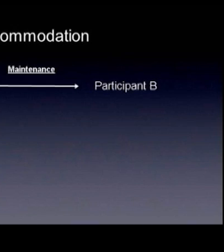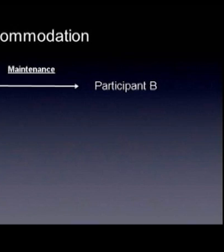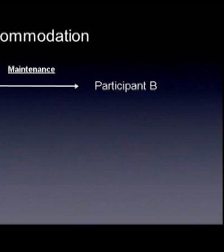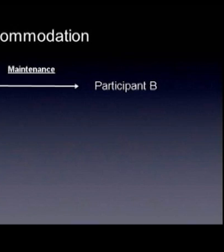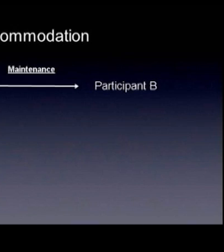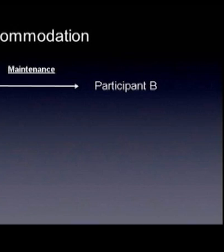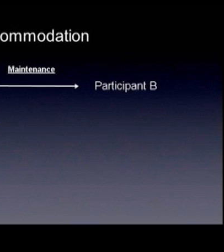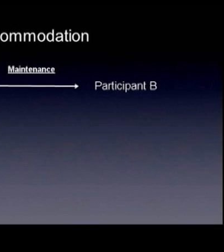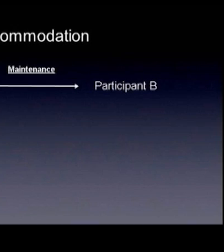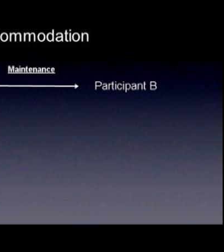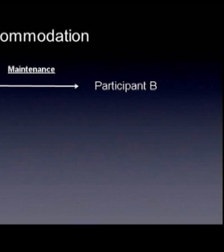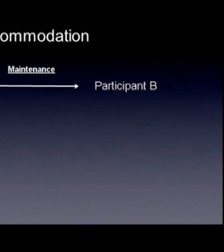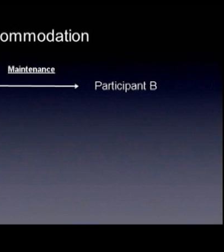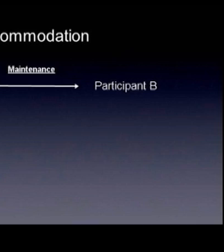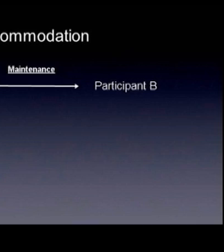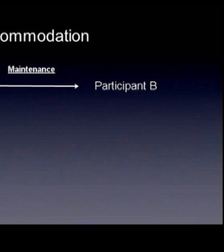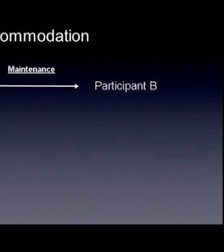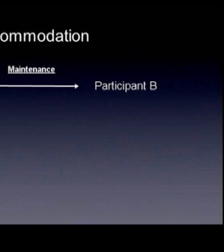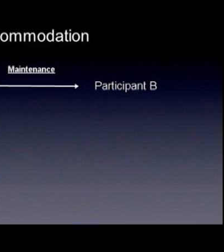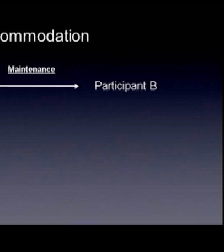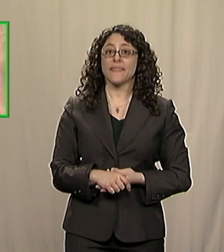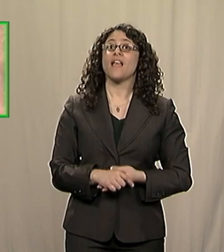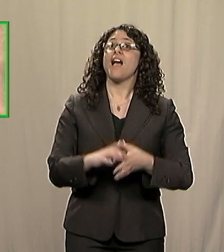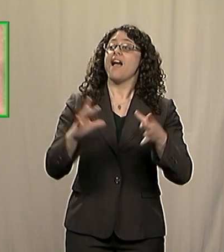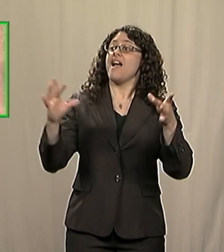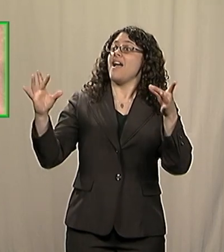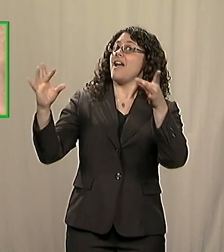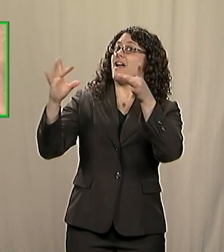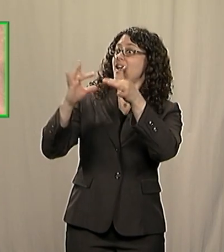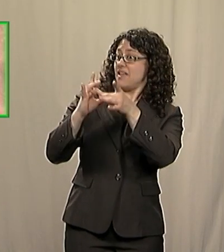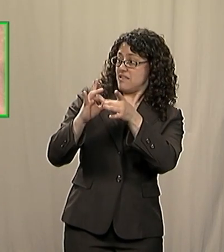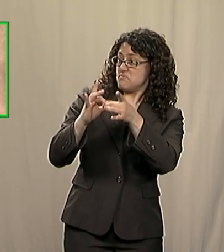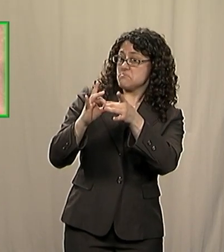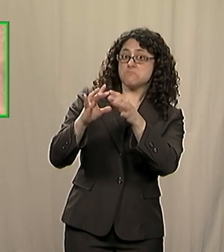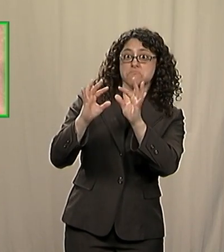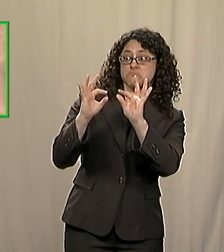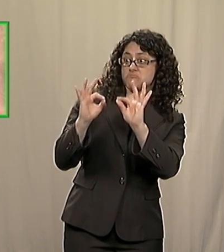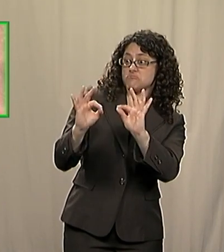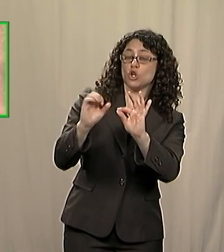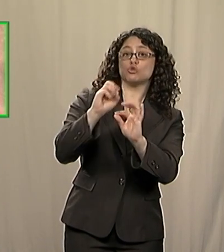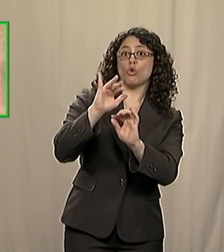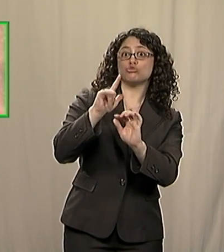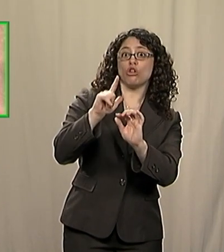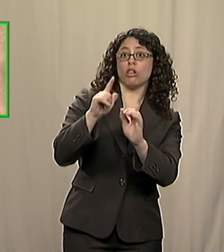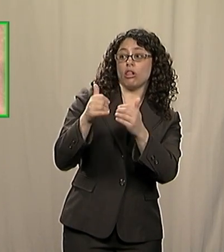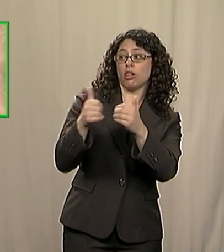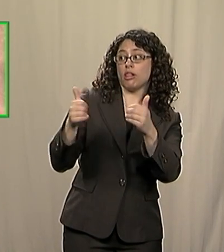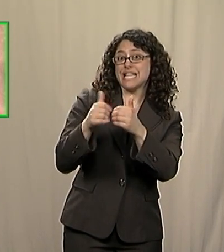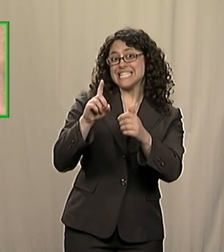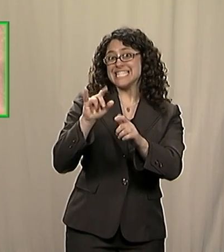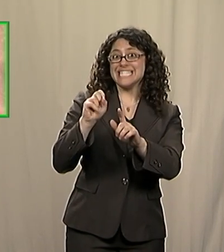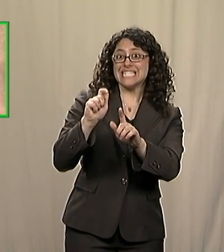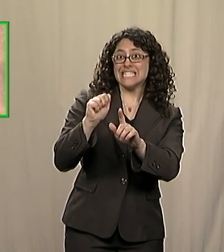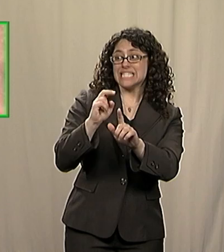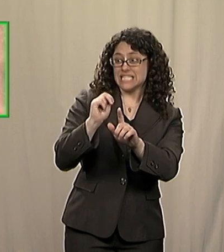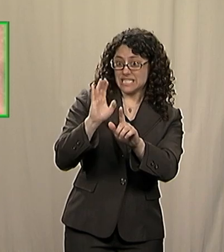We then have the maintenance phase where once that social distance is found to be appropriate, that's the social distance that's kept